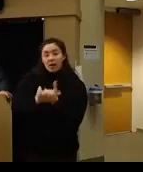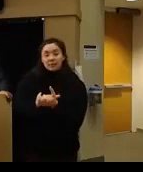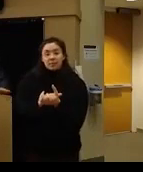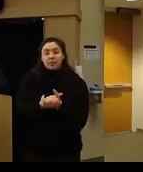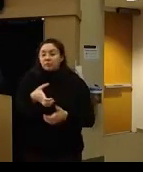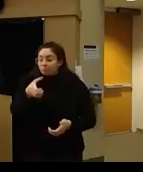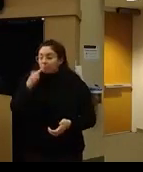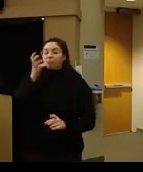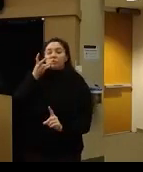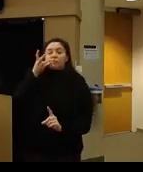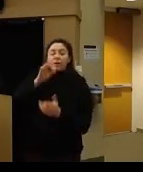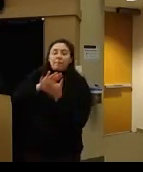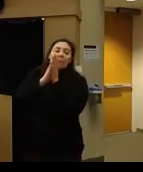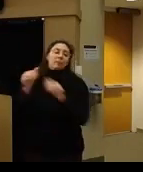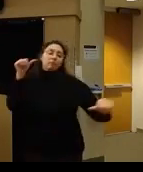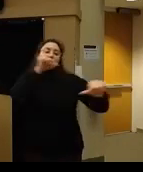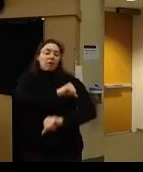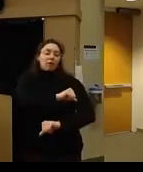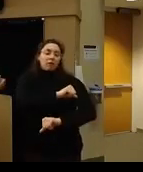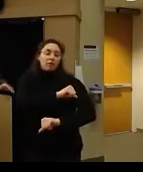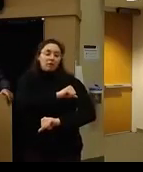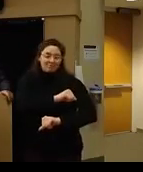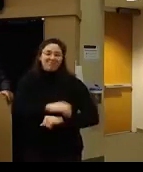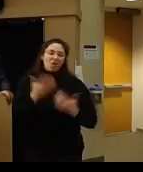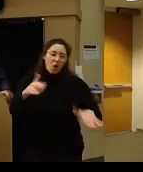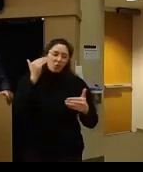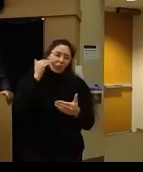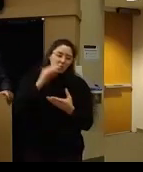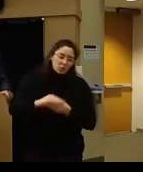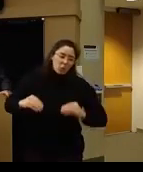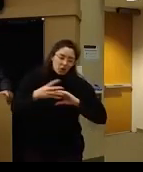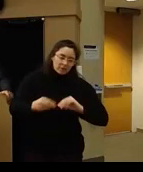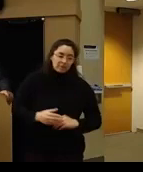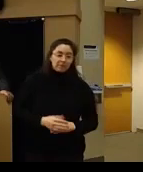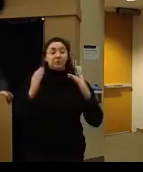of the wine he became drunk and he was uncovered in his tent we know the story and ham the father